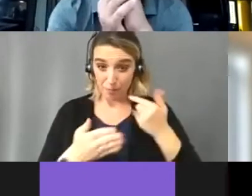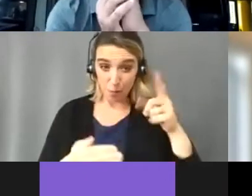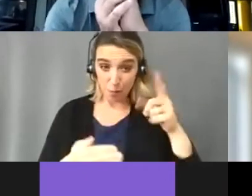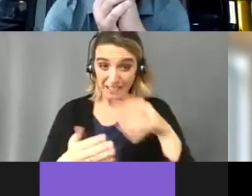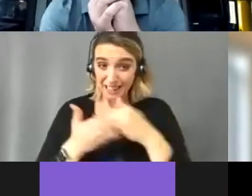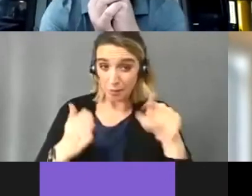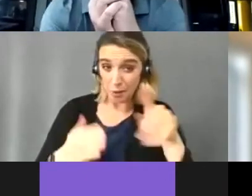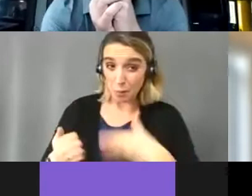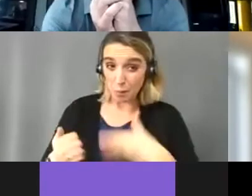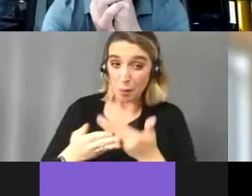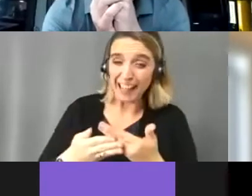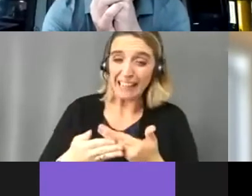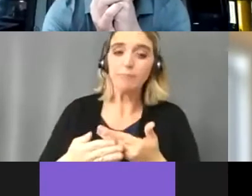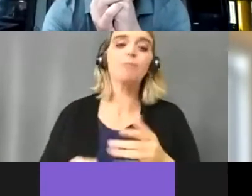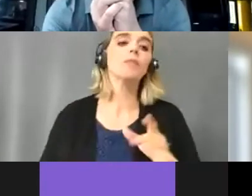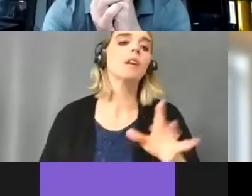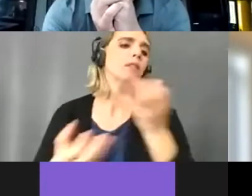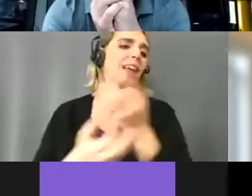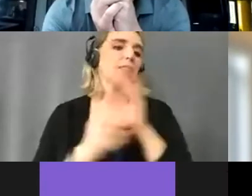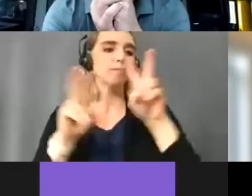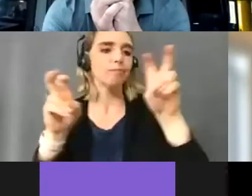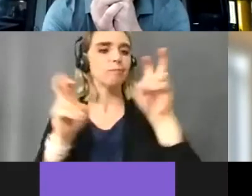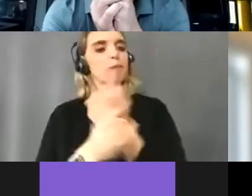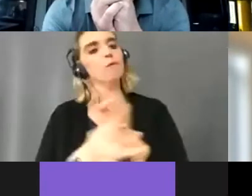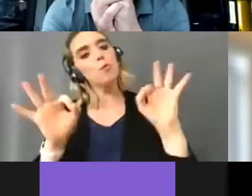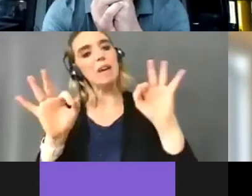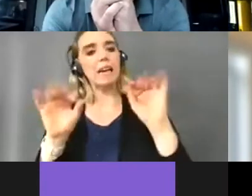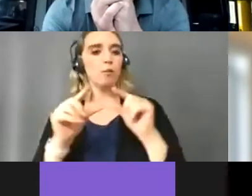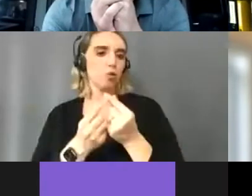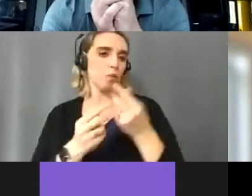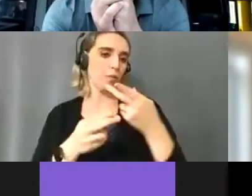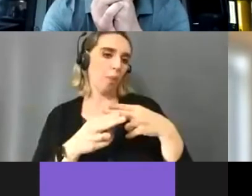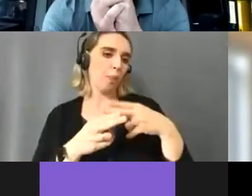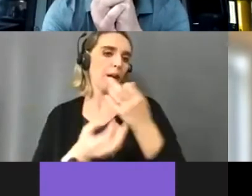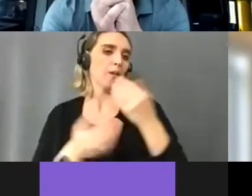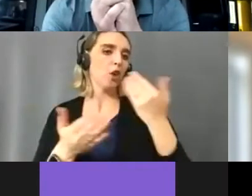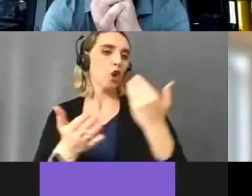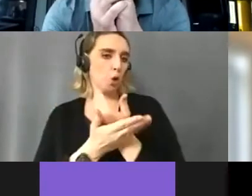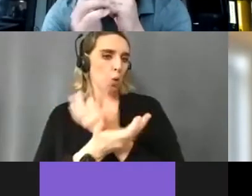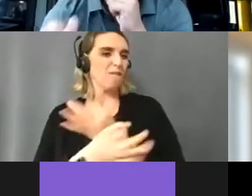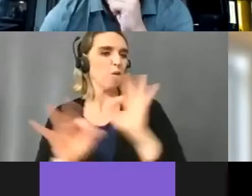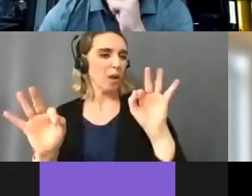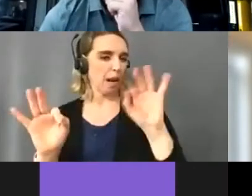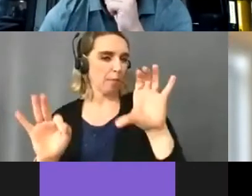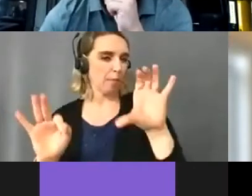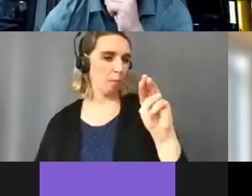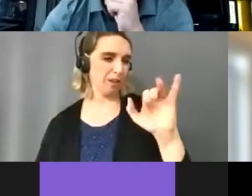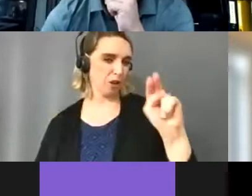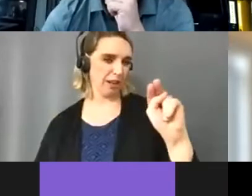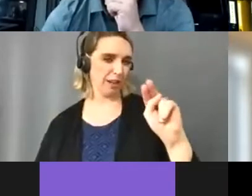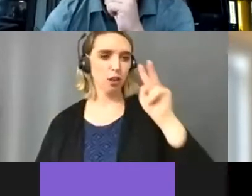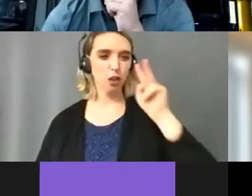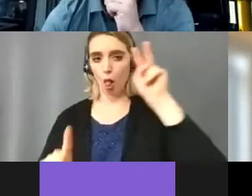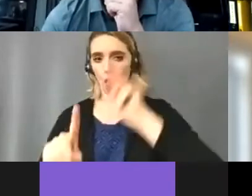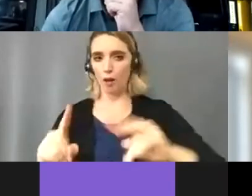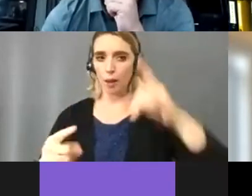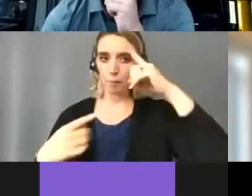he commissioned New Freedom, a group called the New Freedom Commission to look at the state of mental health services